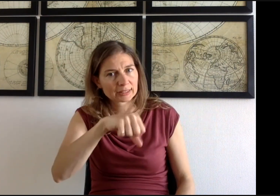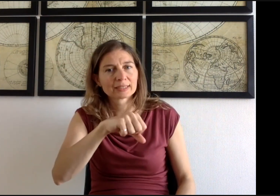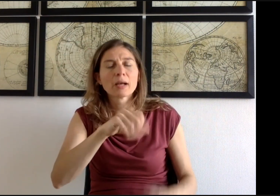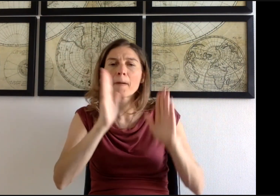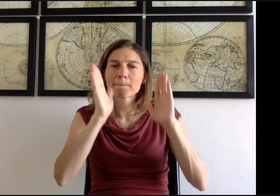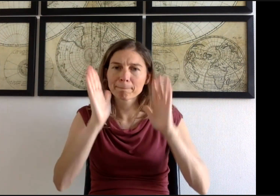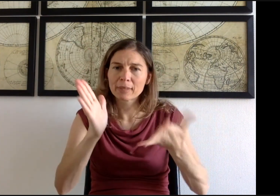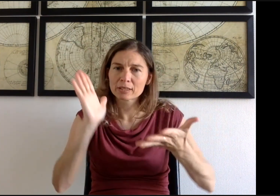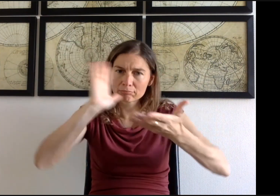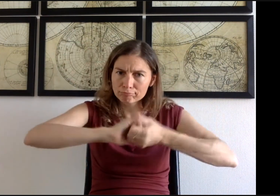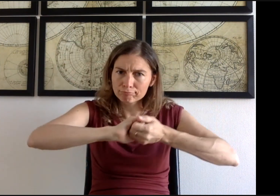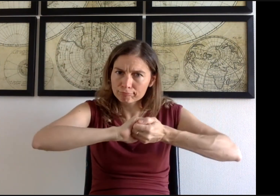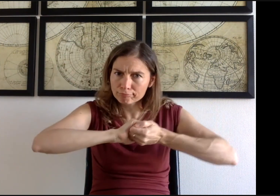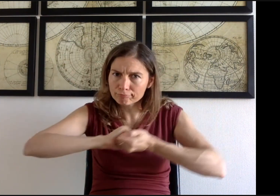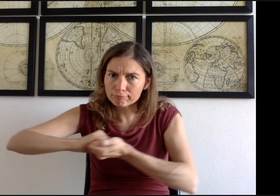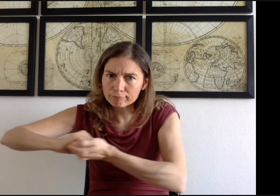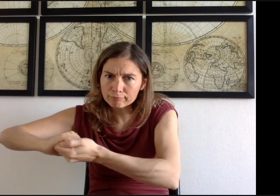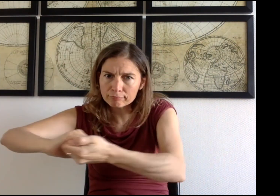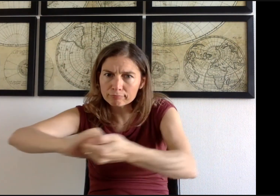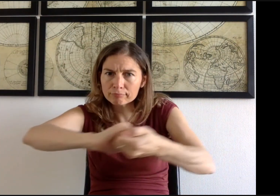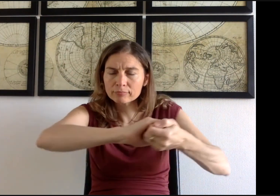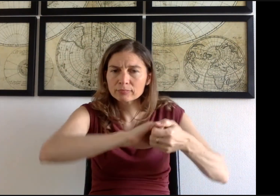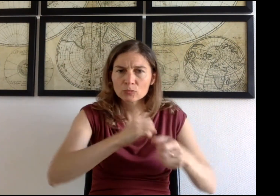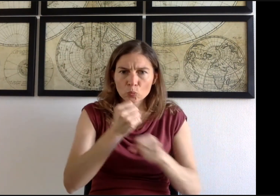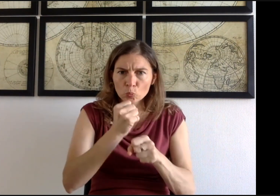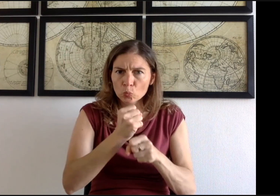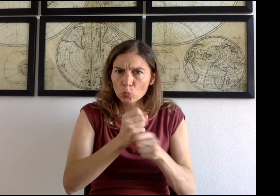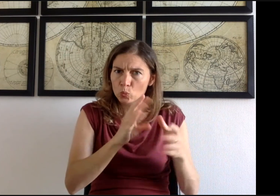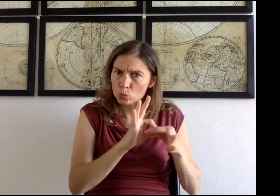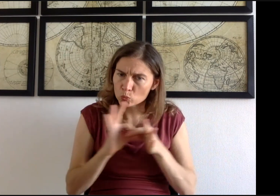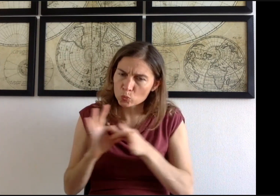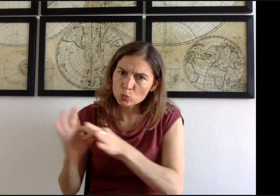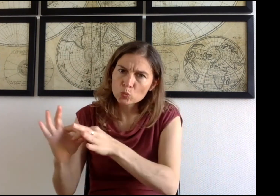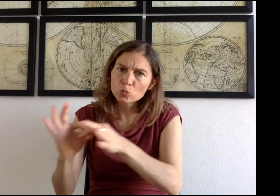and work together even when this pandemic is over.